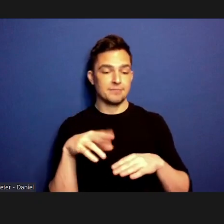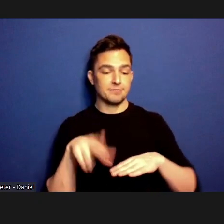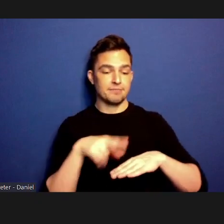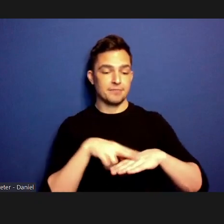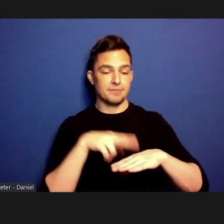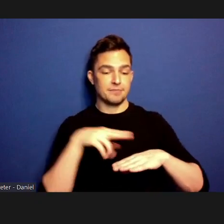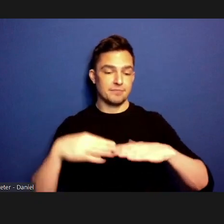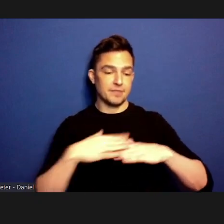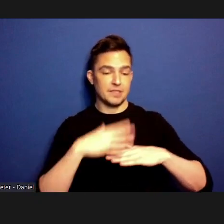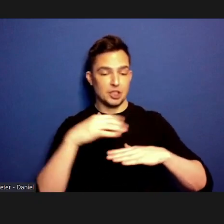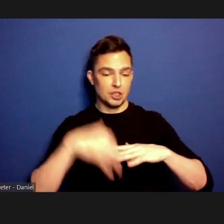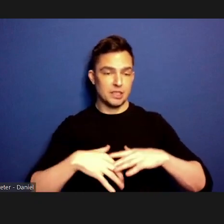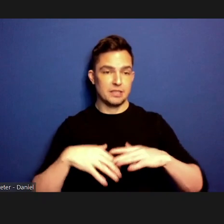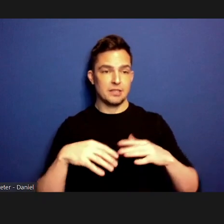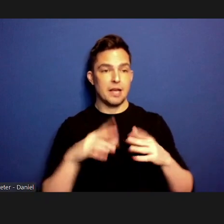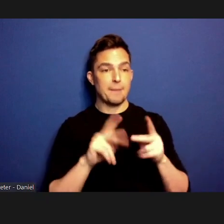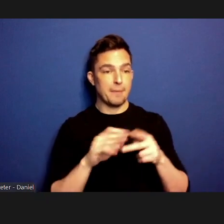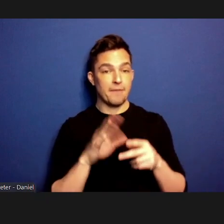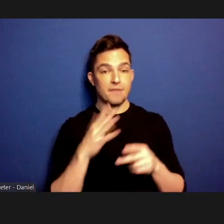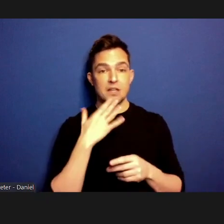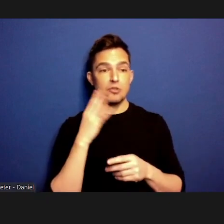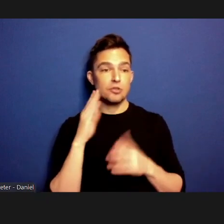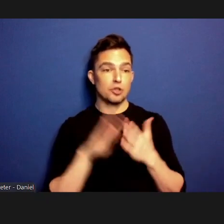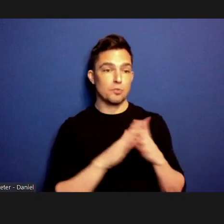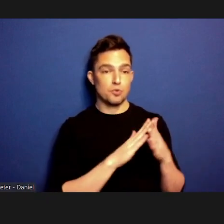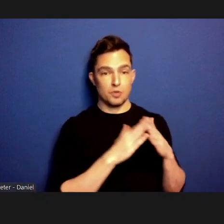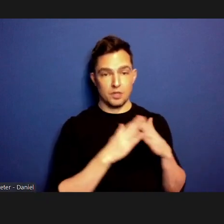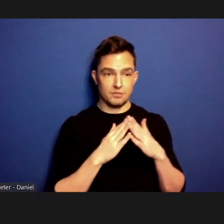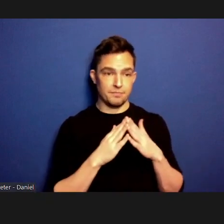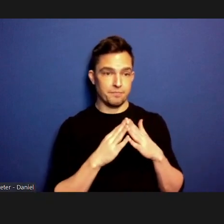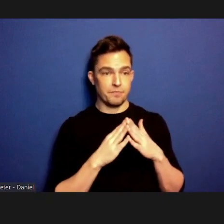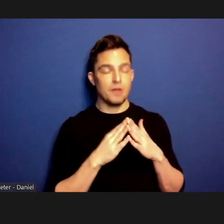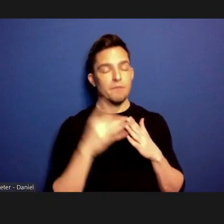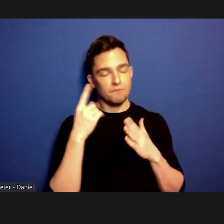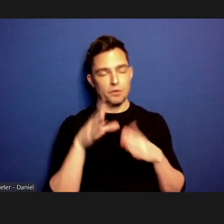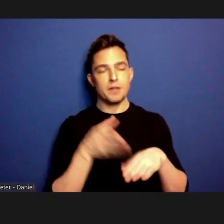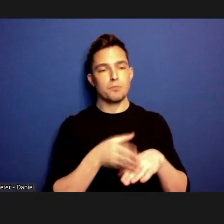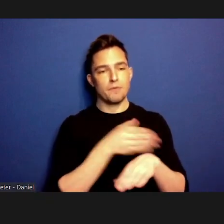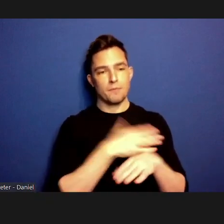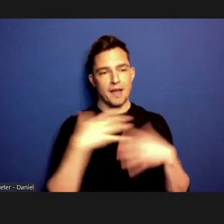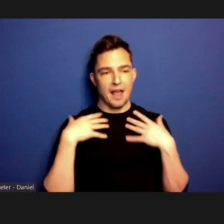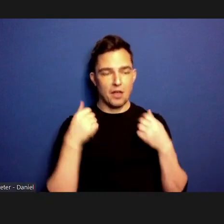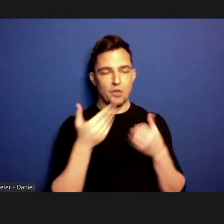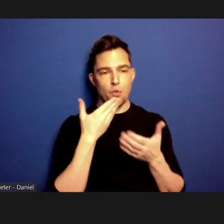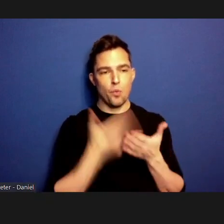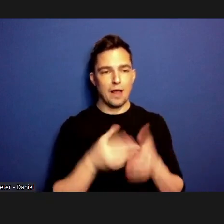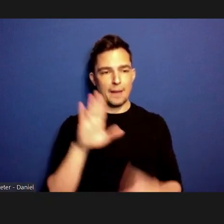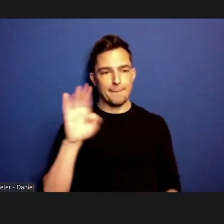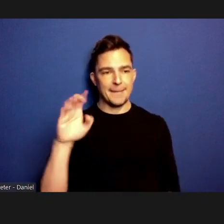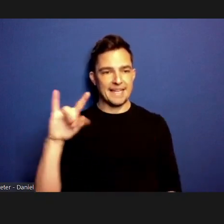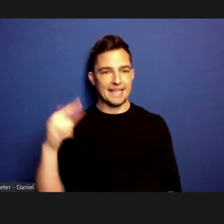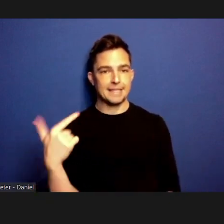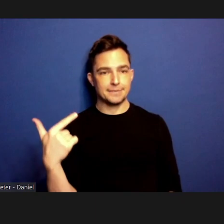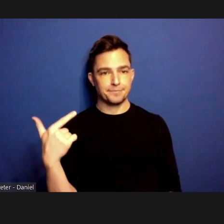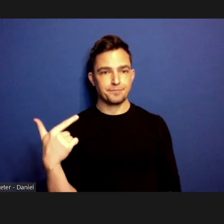communities for the improvement of health and well-being. I'd like to welcome you Ciann